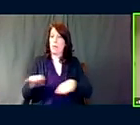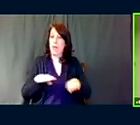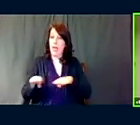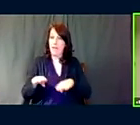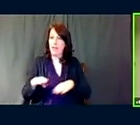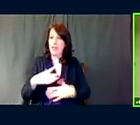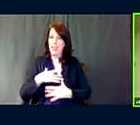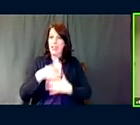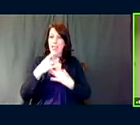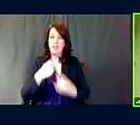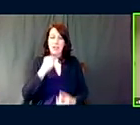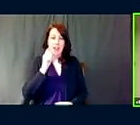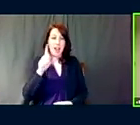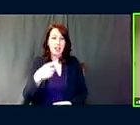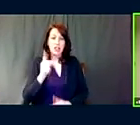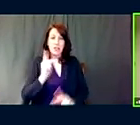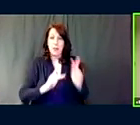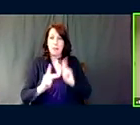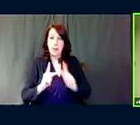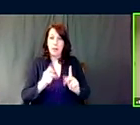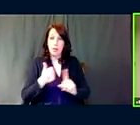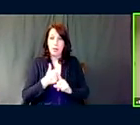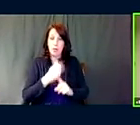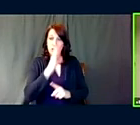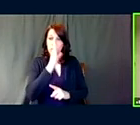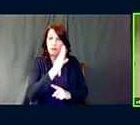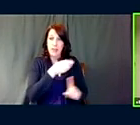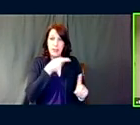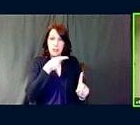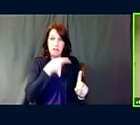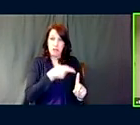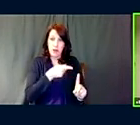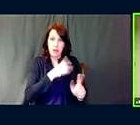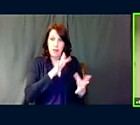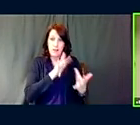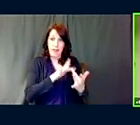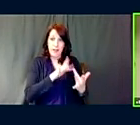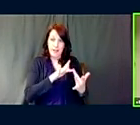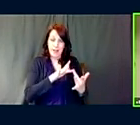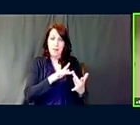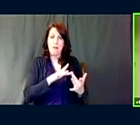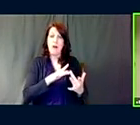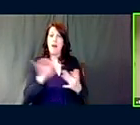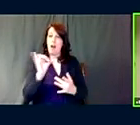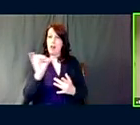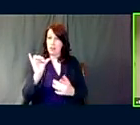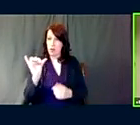SAW IMPROVEMENT IN BEHAVIOR, INTERESTINGLY NOT ONLY AMONG THE PEOPLE WHO WERE DIRECTLY